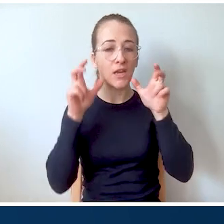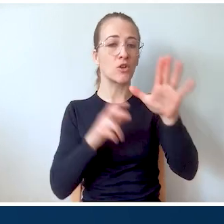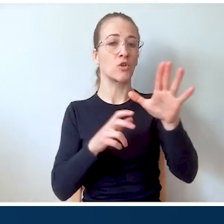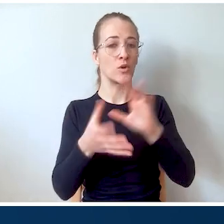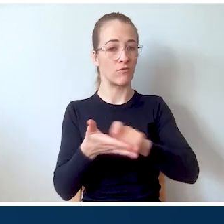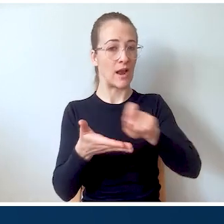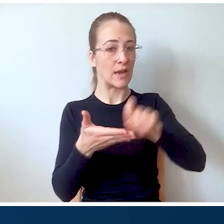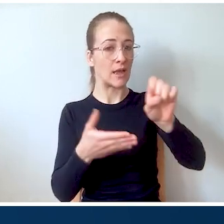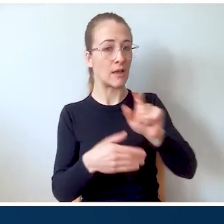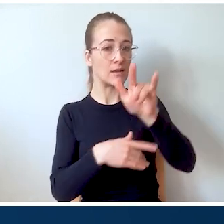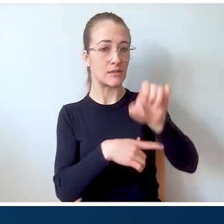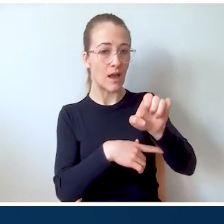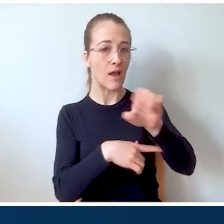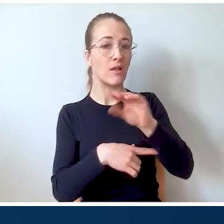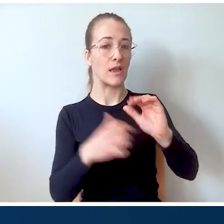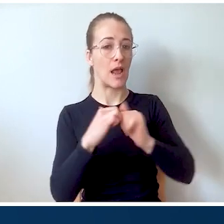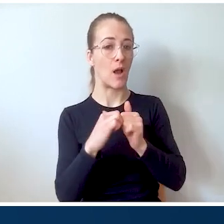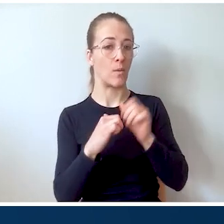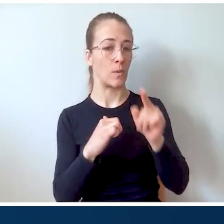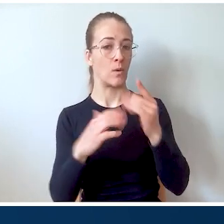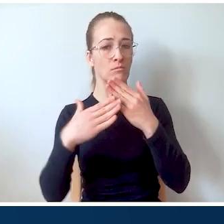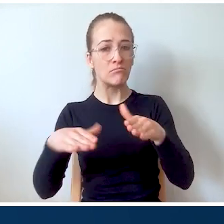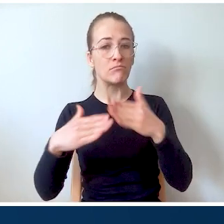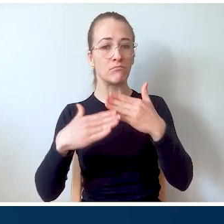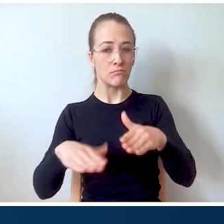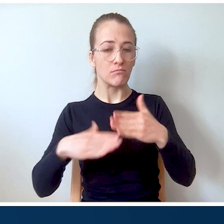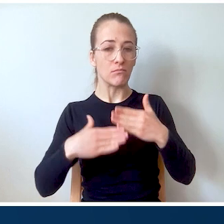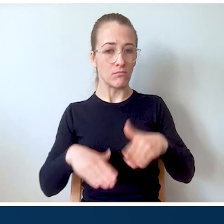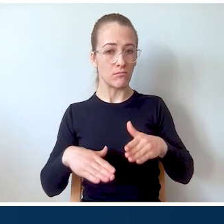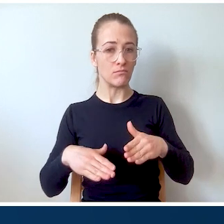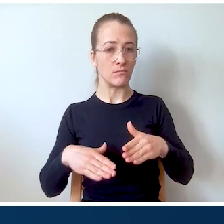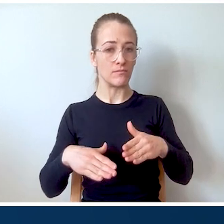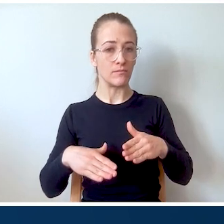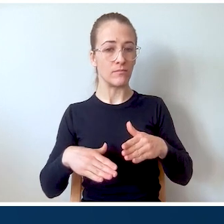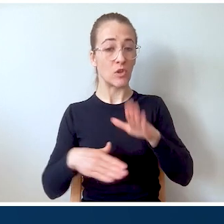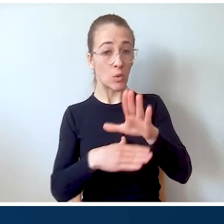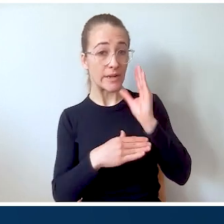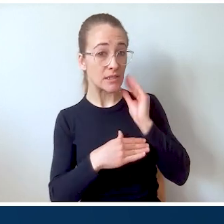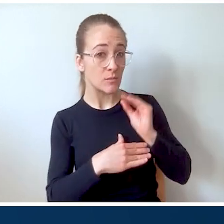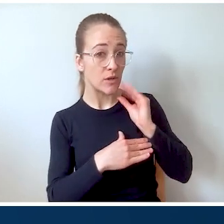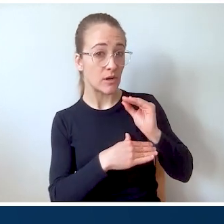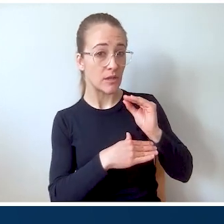and the way that you have broken down, not only your experiences,